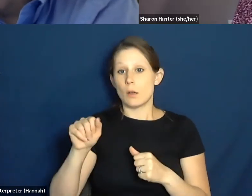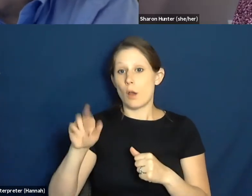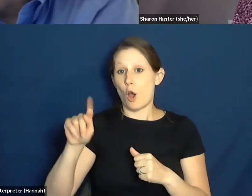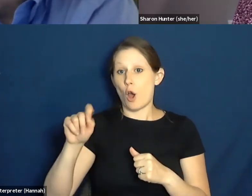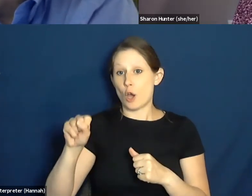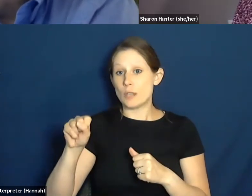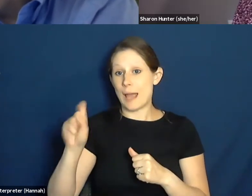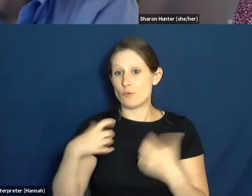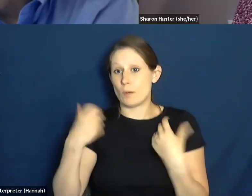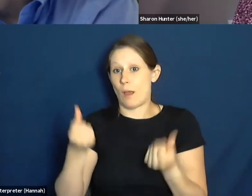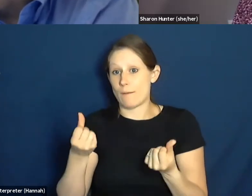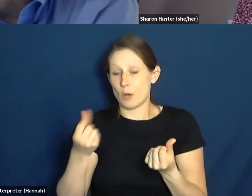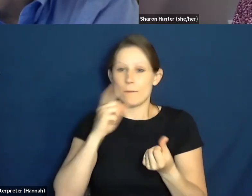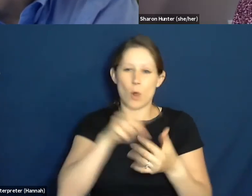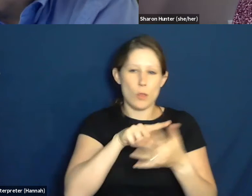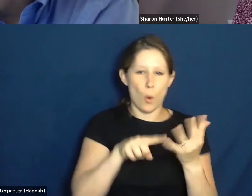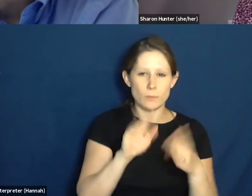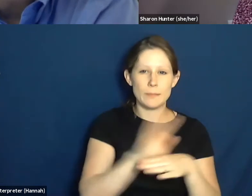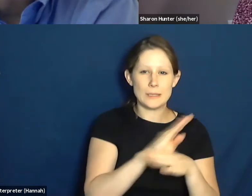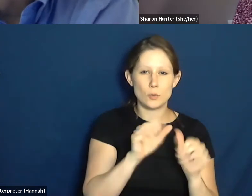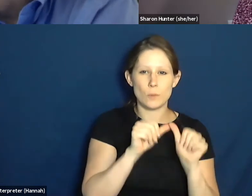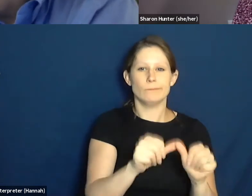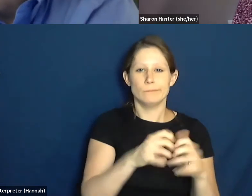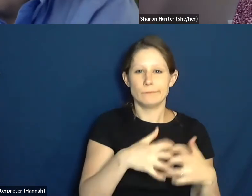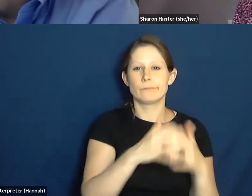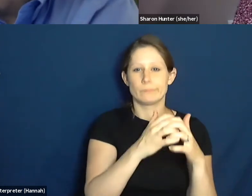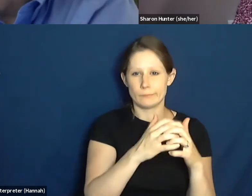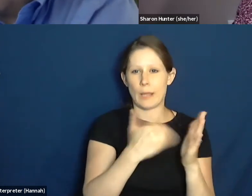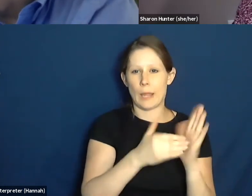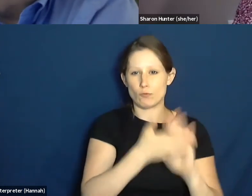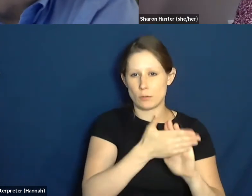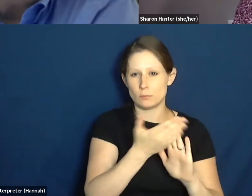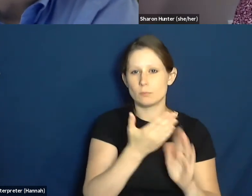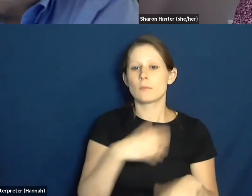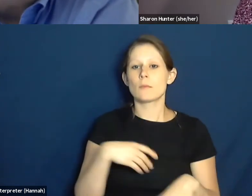So right now, the cities and states are getting some recovery plan money,